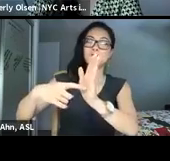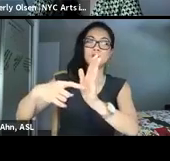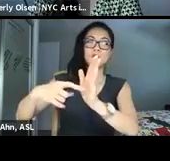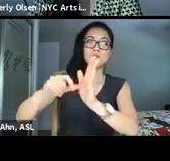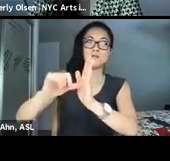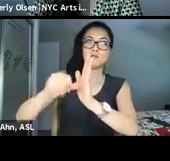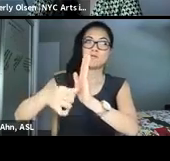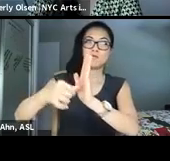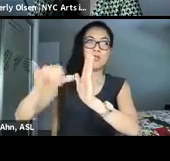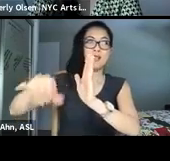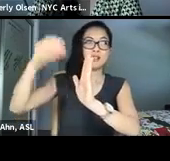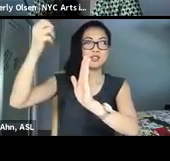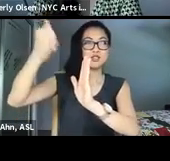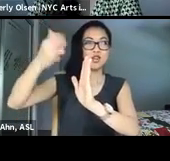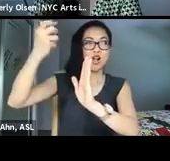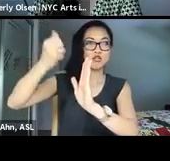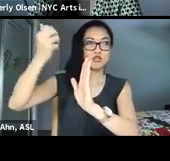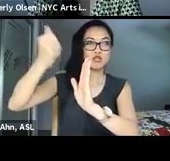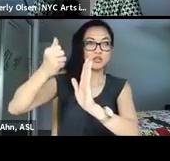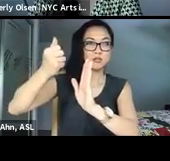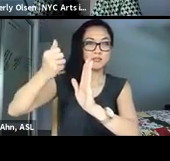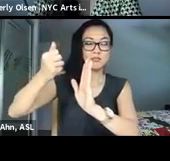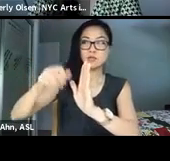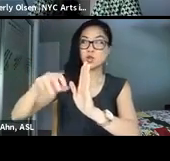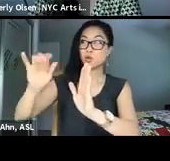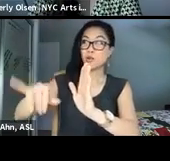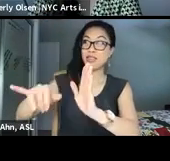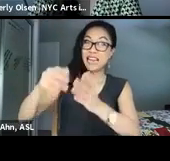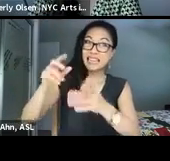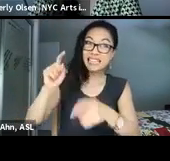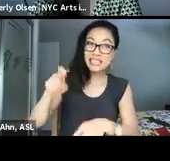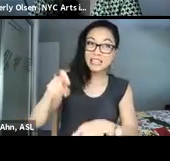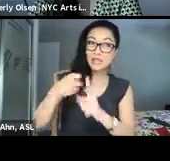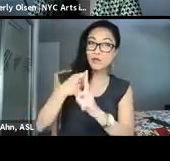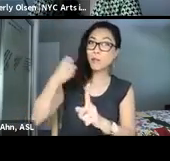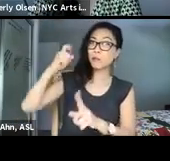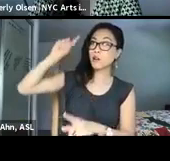this. They don't have the means to support it and then there are so many other things,